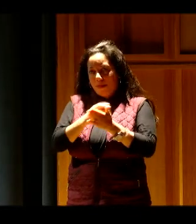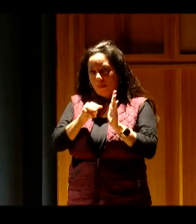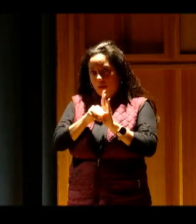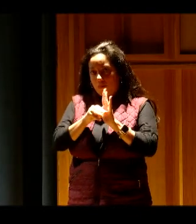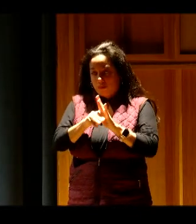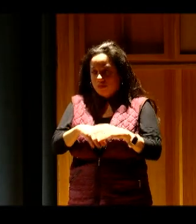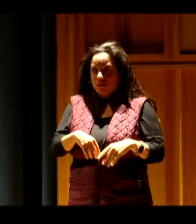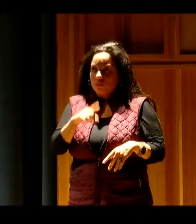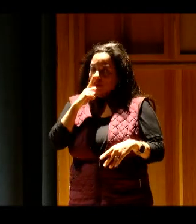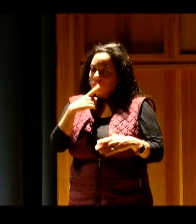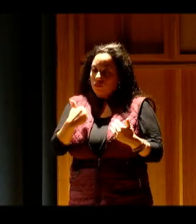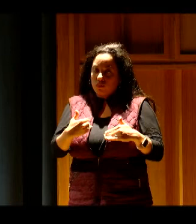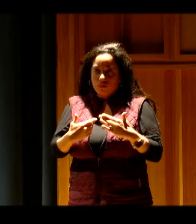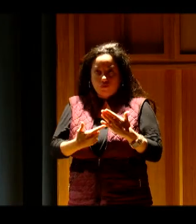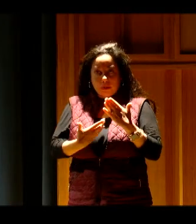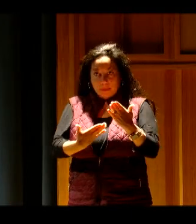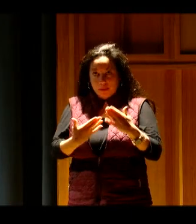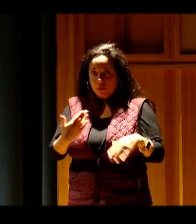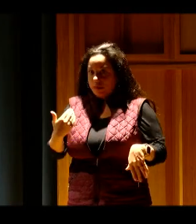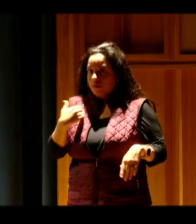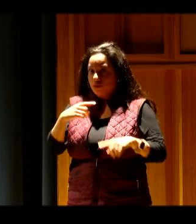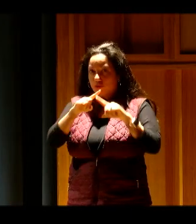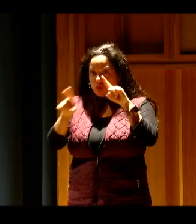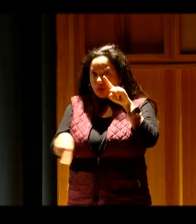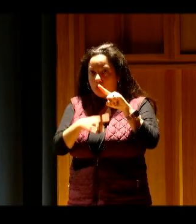We have the circular economy. We have the sustainable development goals.